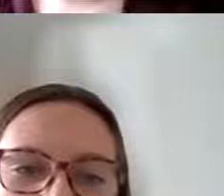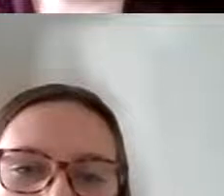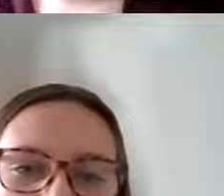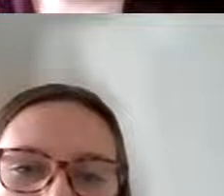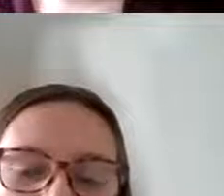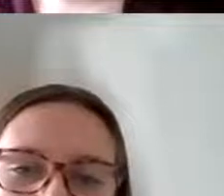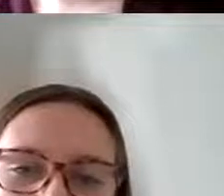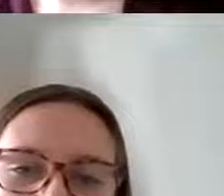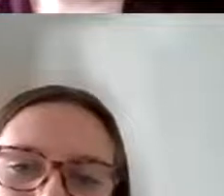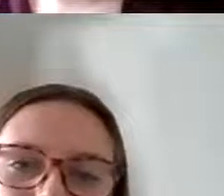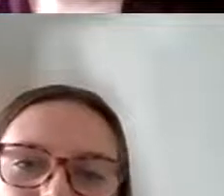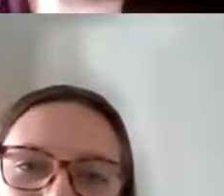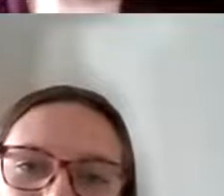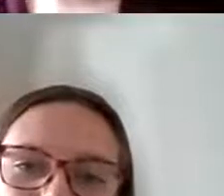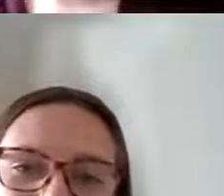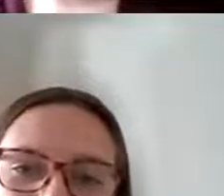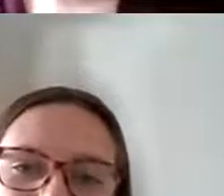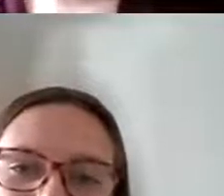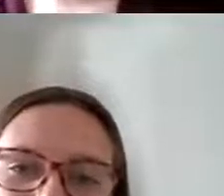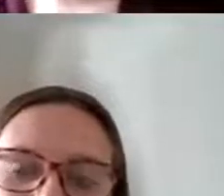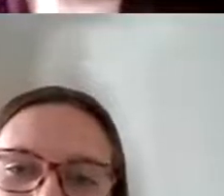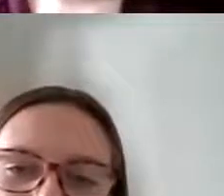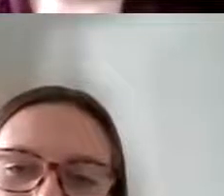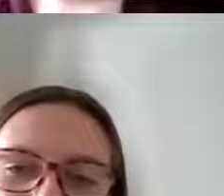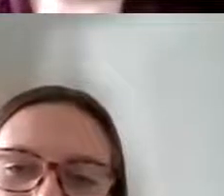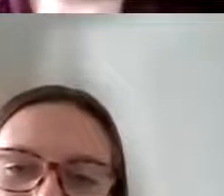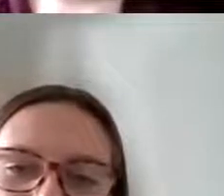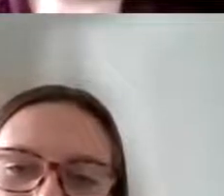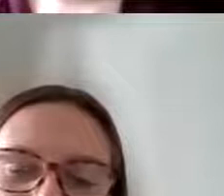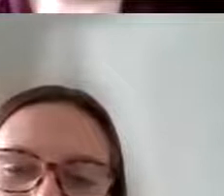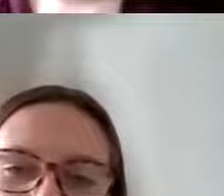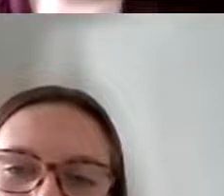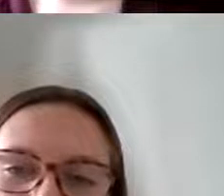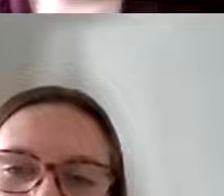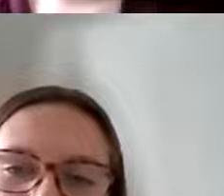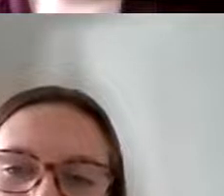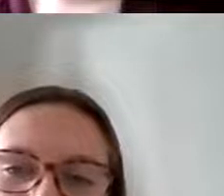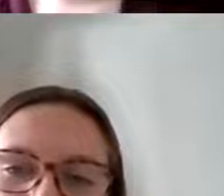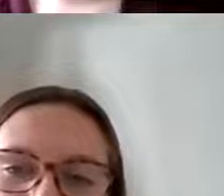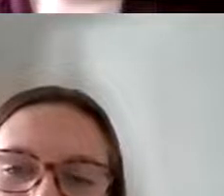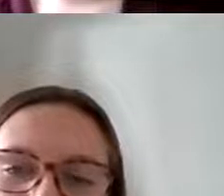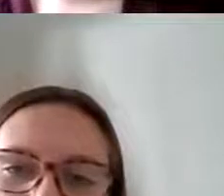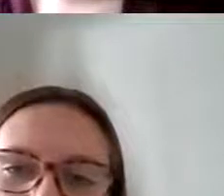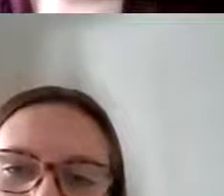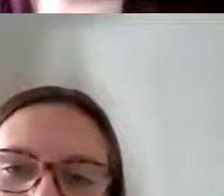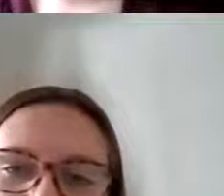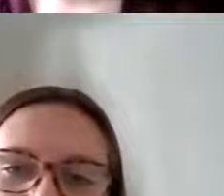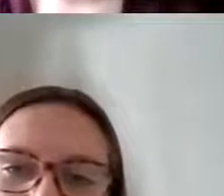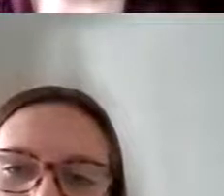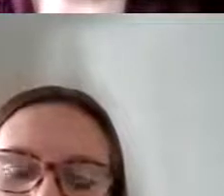now to introduce herself. Hi there, so I'm Ali and I manage a programme of Arts across the Surrey